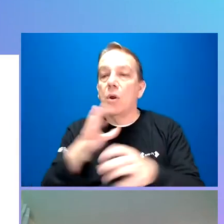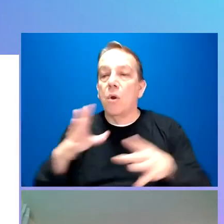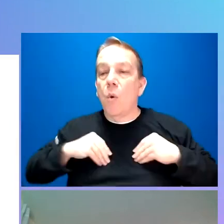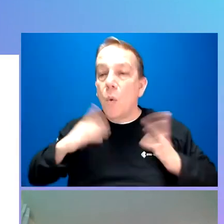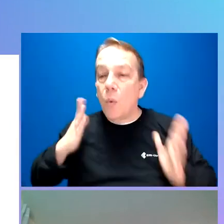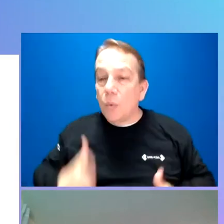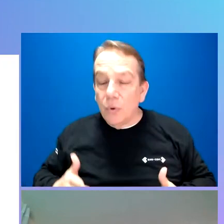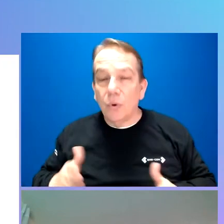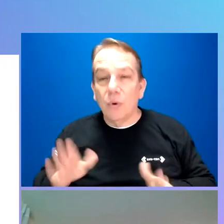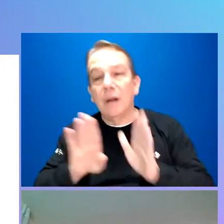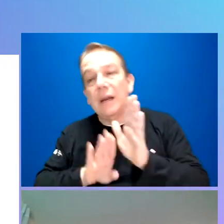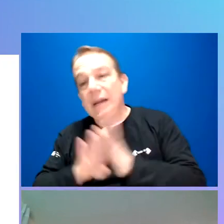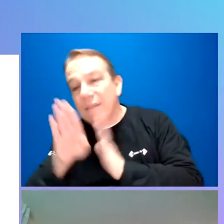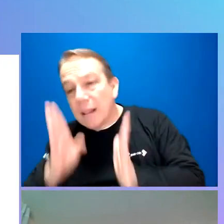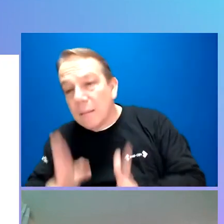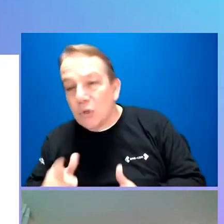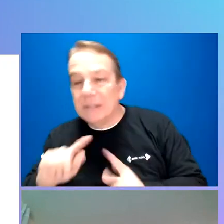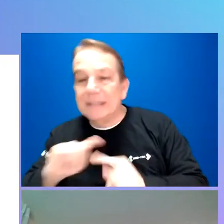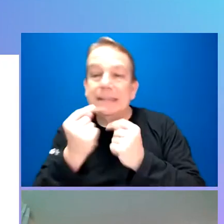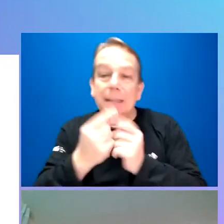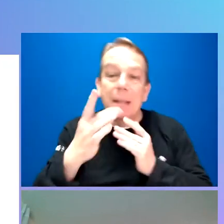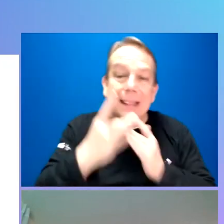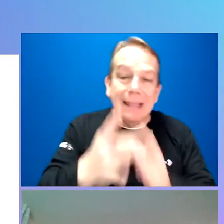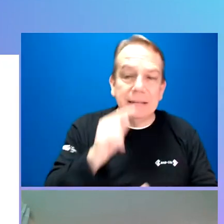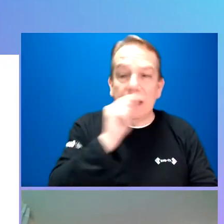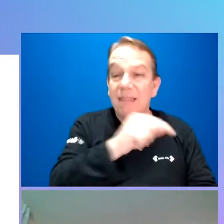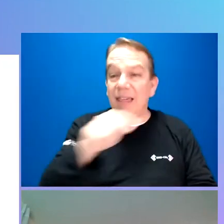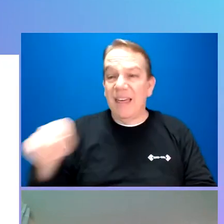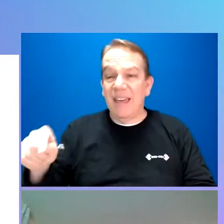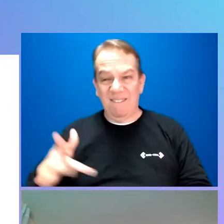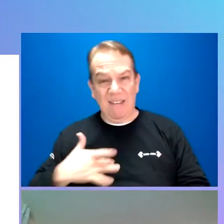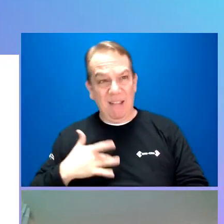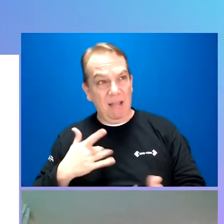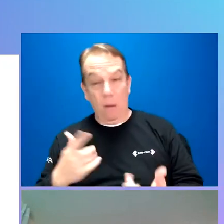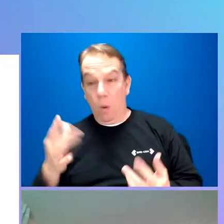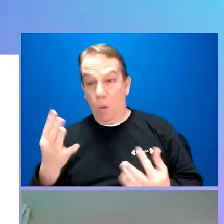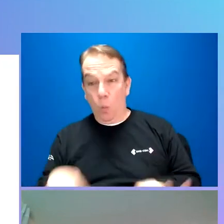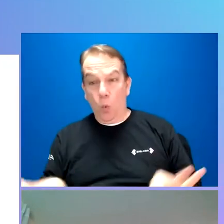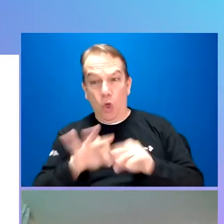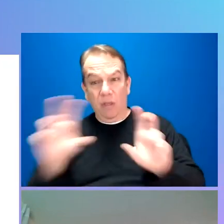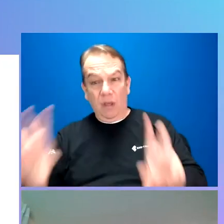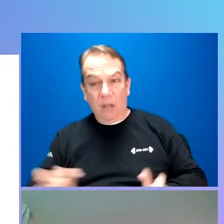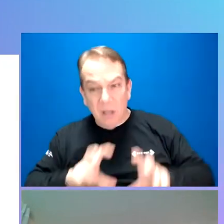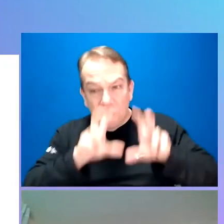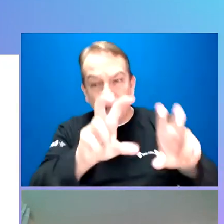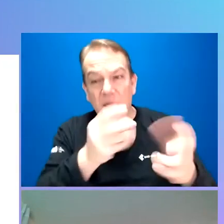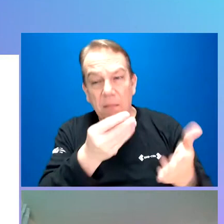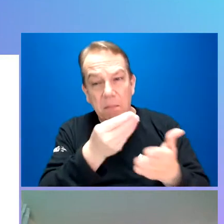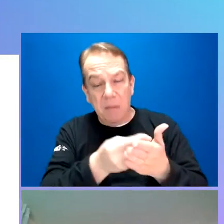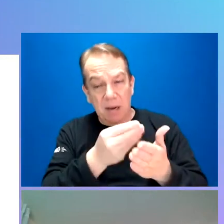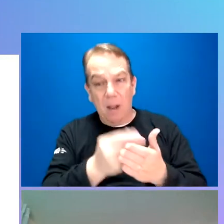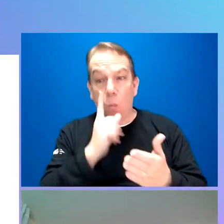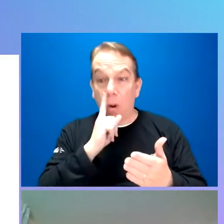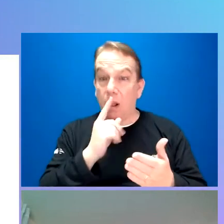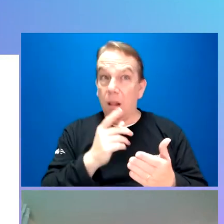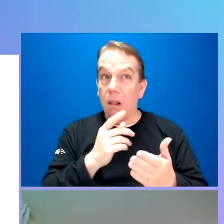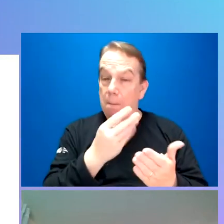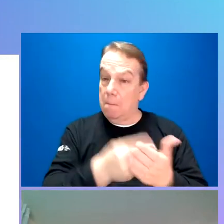investing in accessibility would actually, uh, uh, pay the